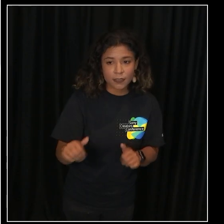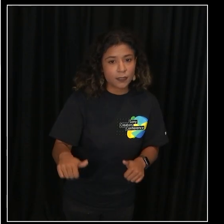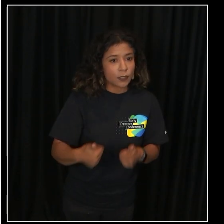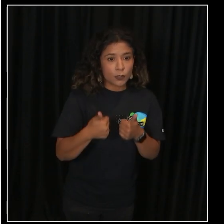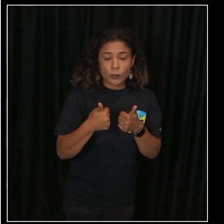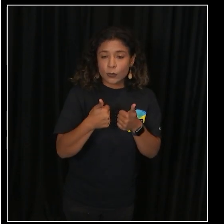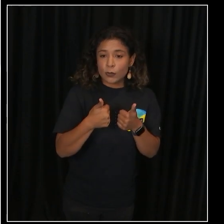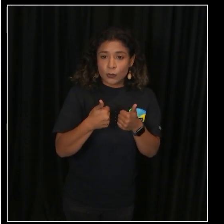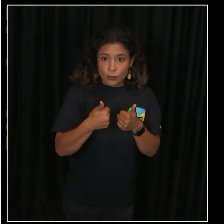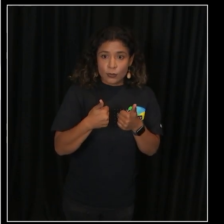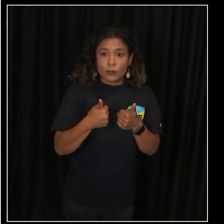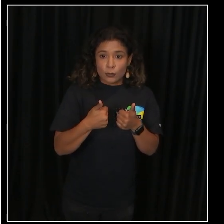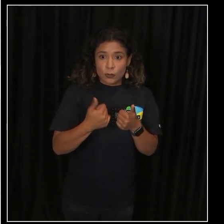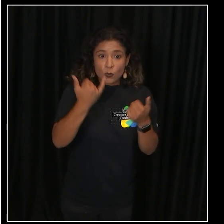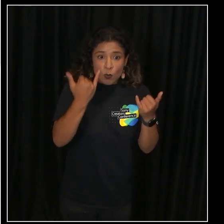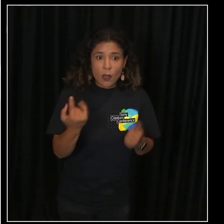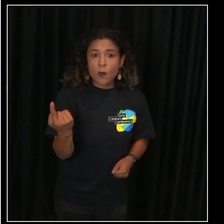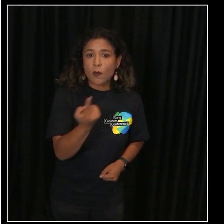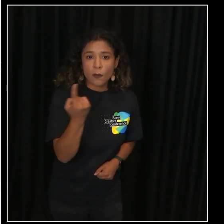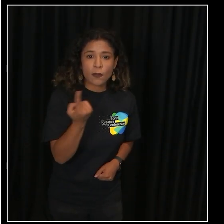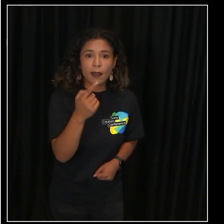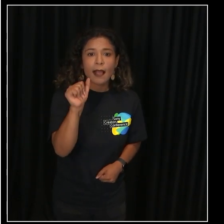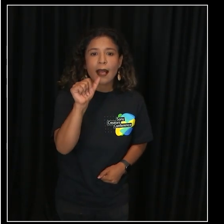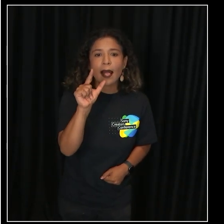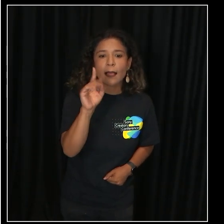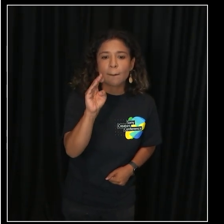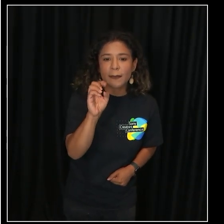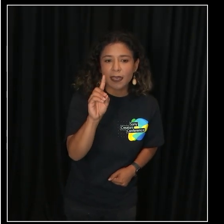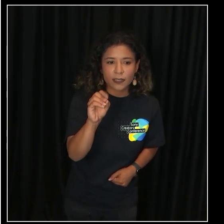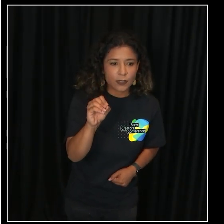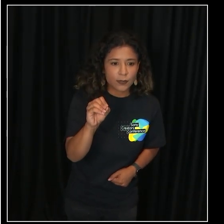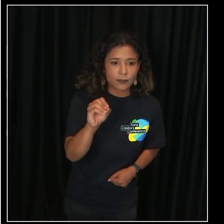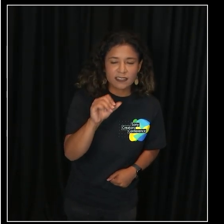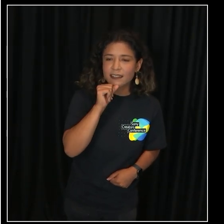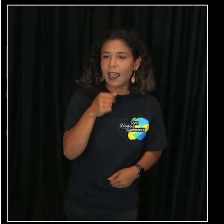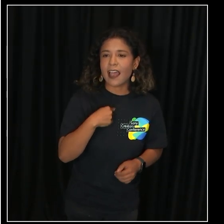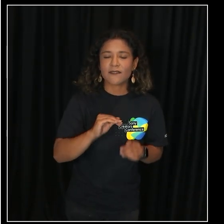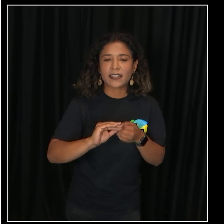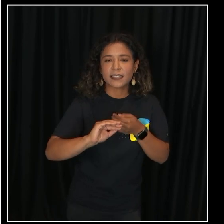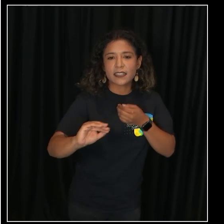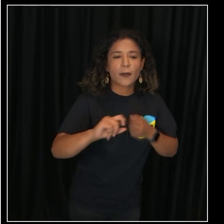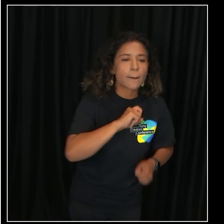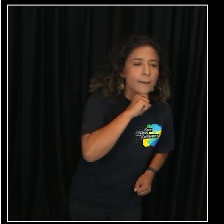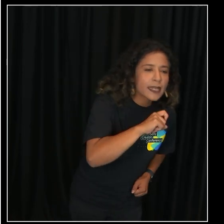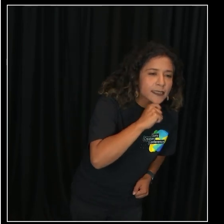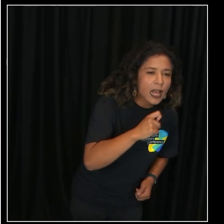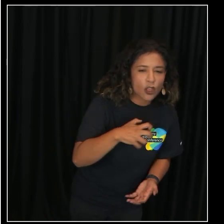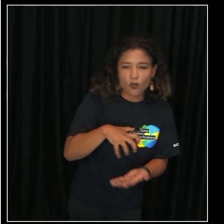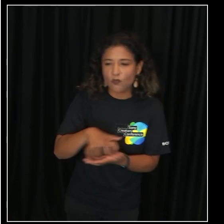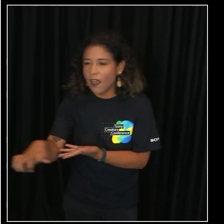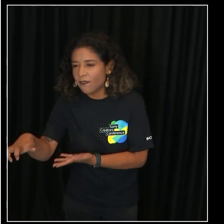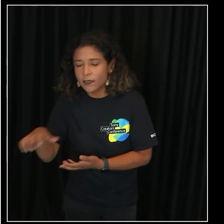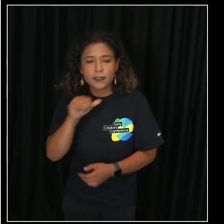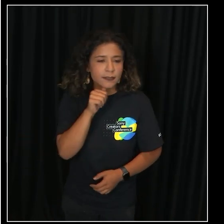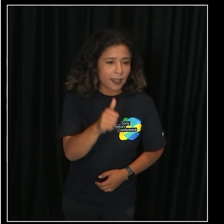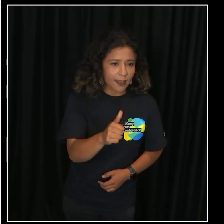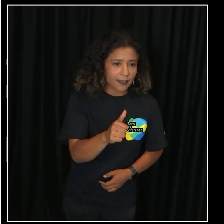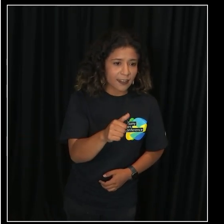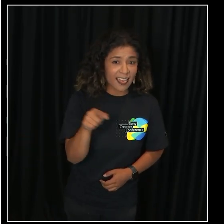Right now we're just doing albedo like the gorilla masters, there's no separate like metallic or roughness texture. And that has actually been pretty challenging to do,